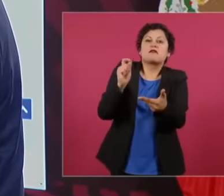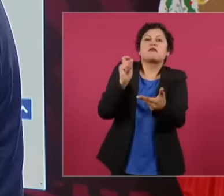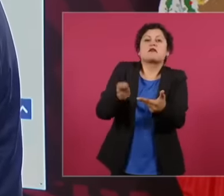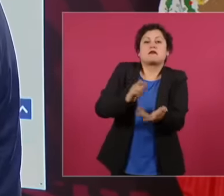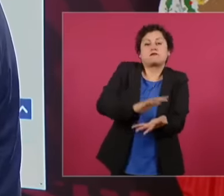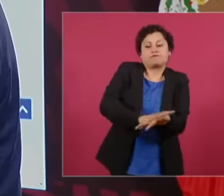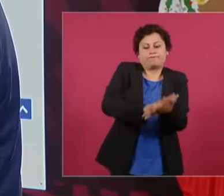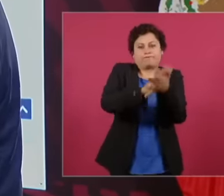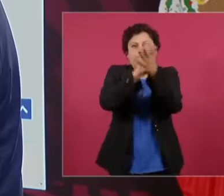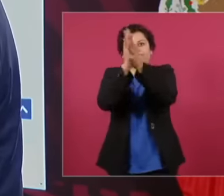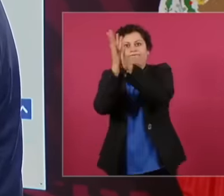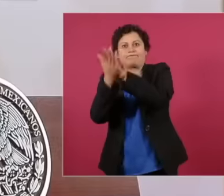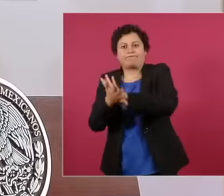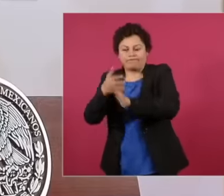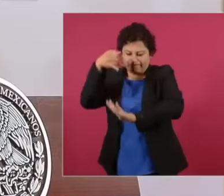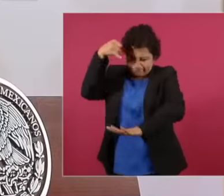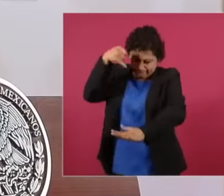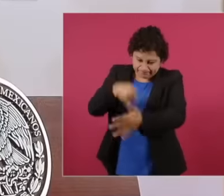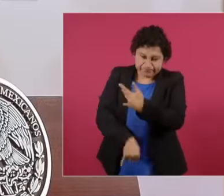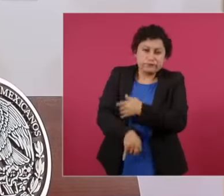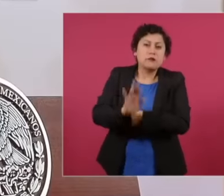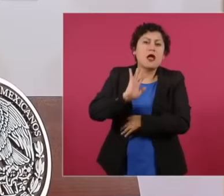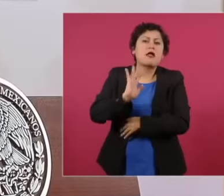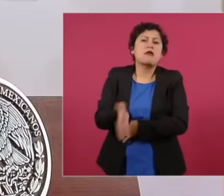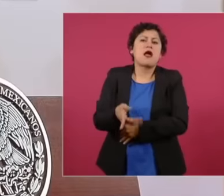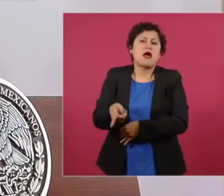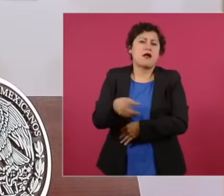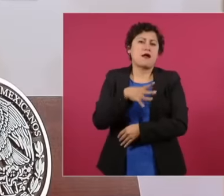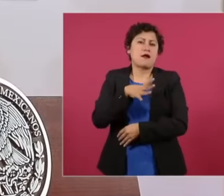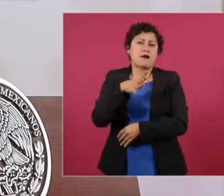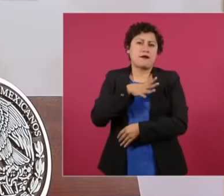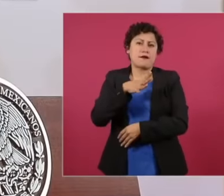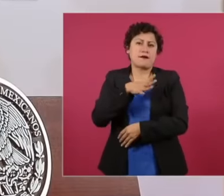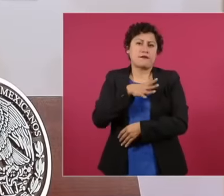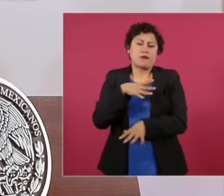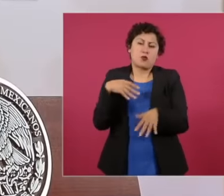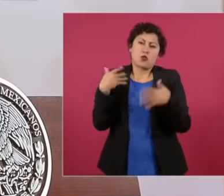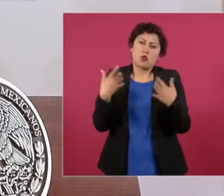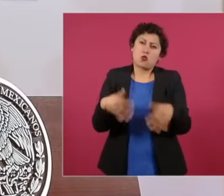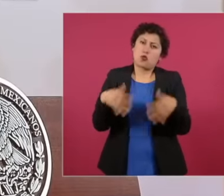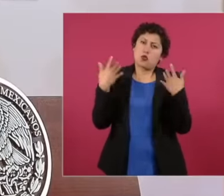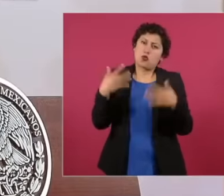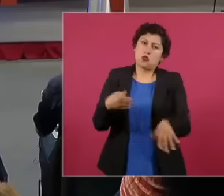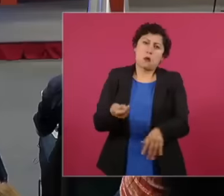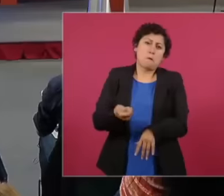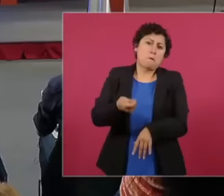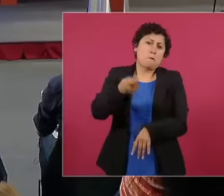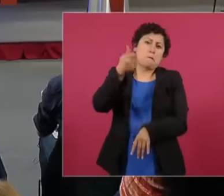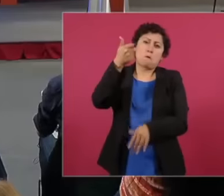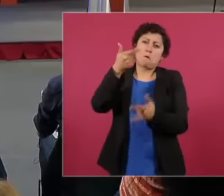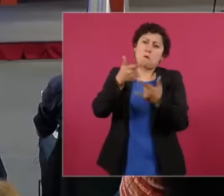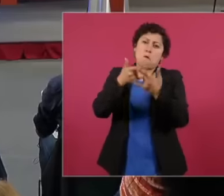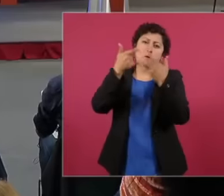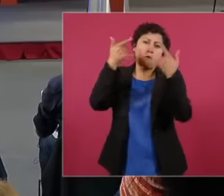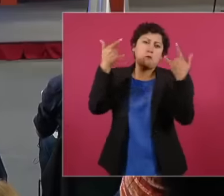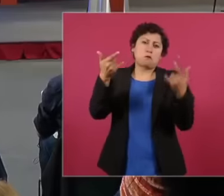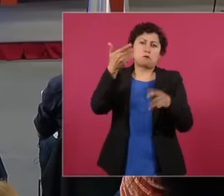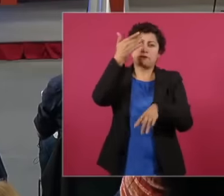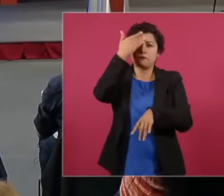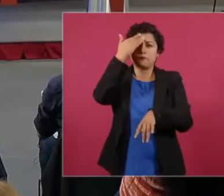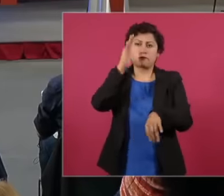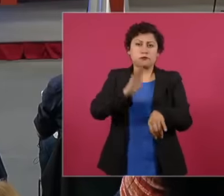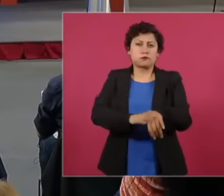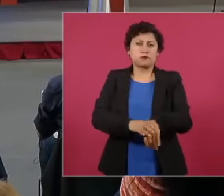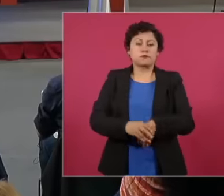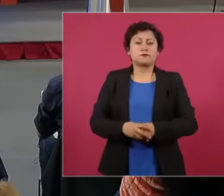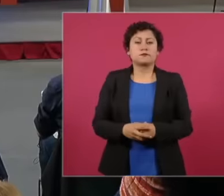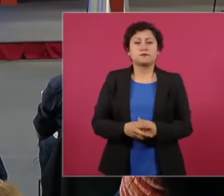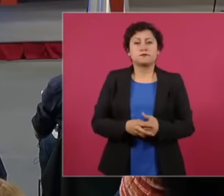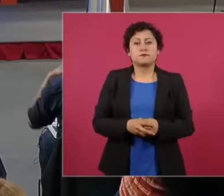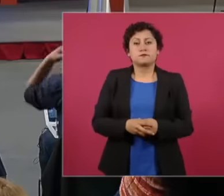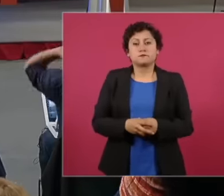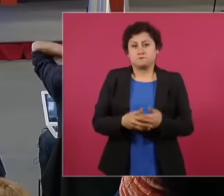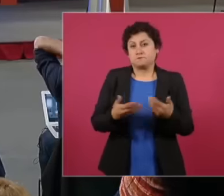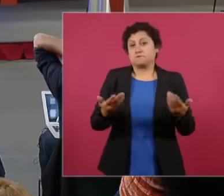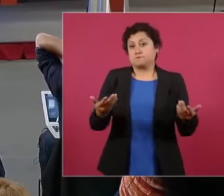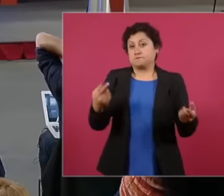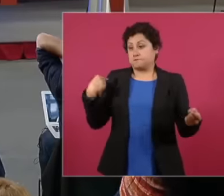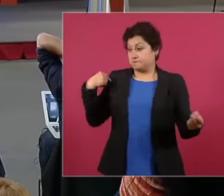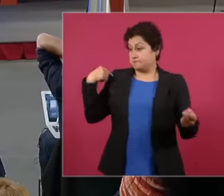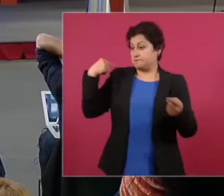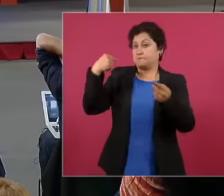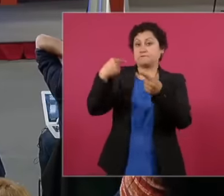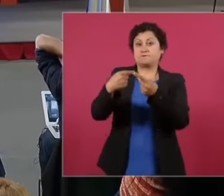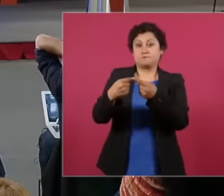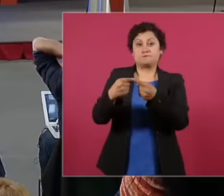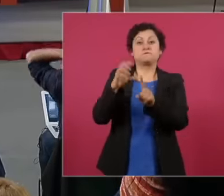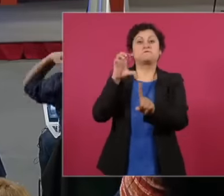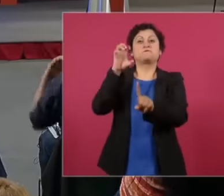profound transformation. So, yes, it was possible. And what does